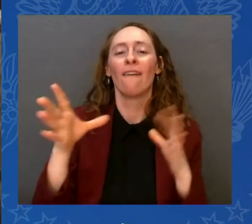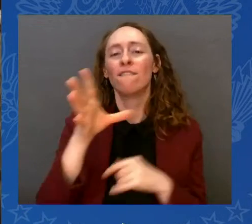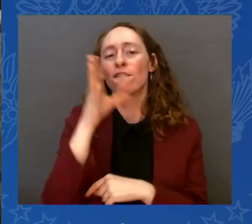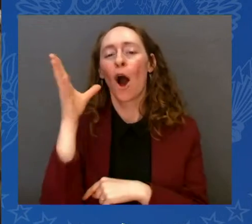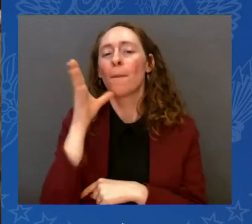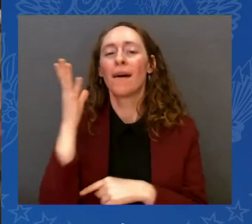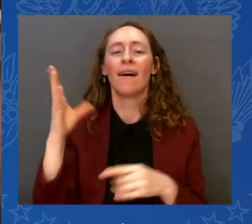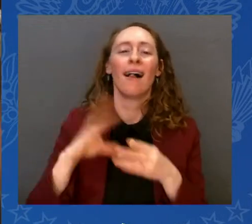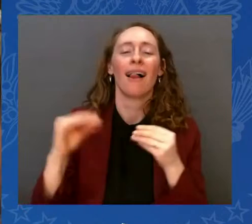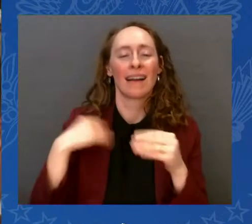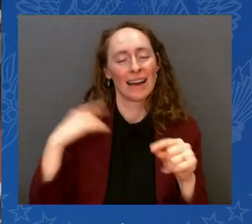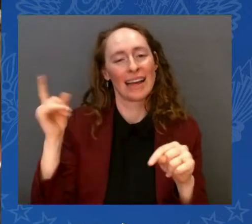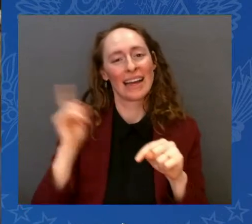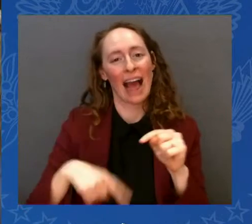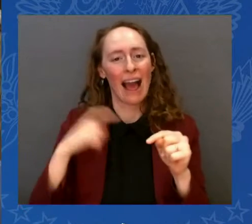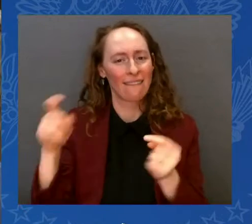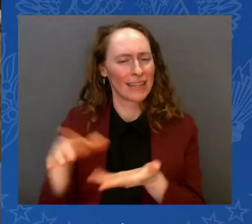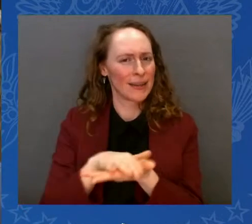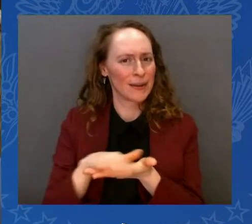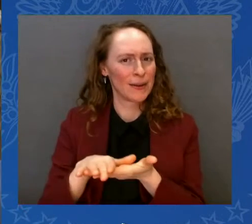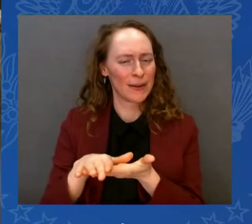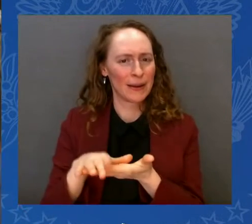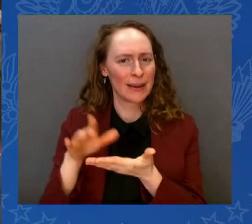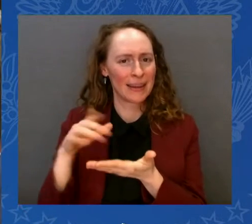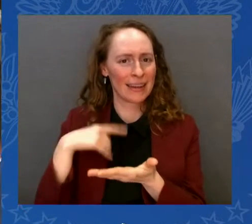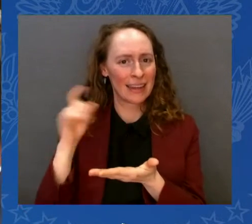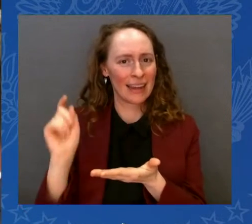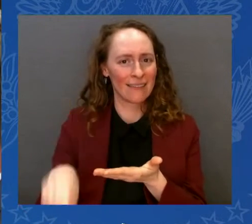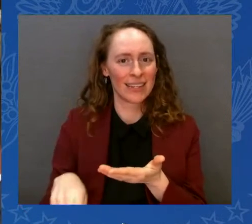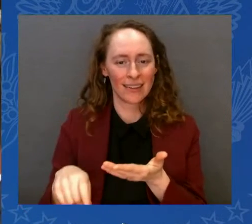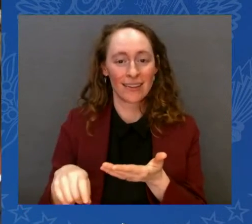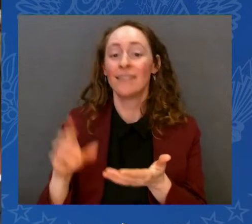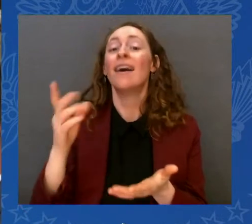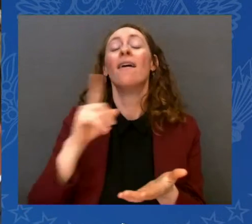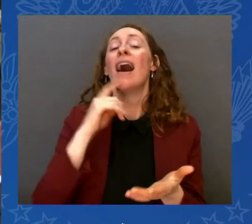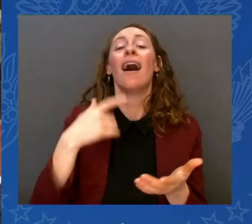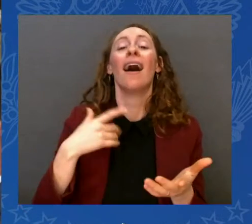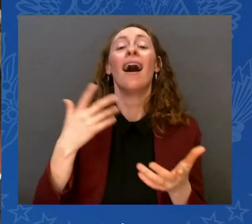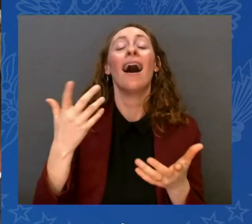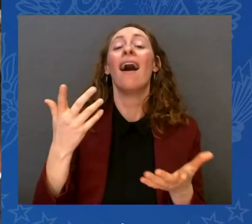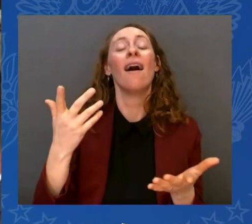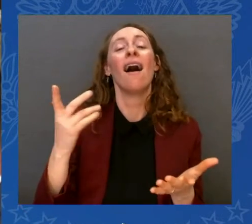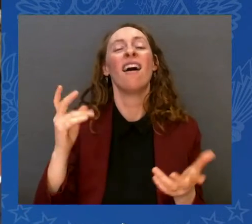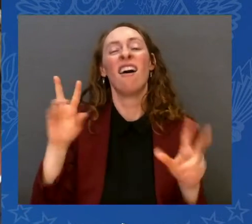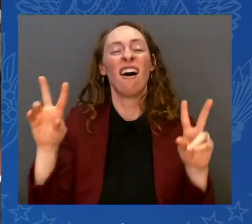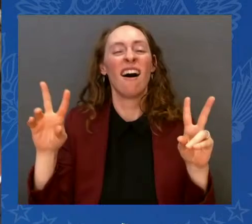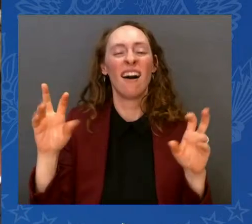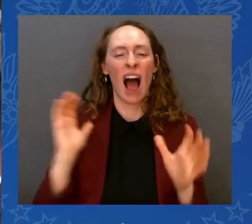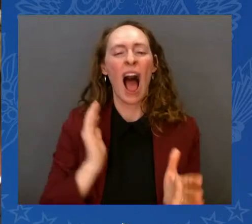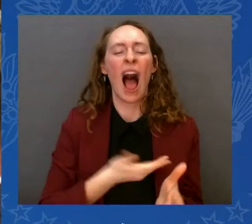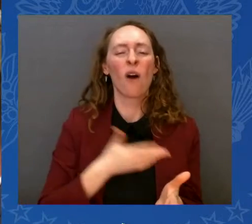as the "hurry the hell up to get stuff done." So, we are partners with you in getting that stuff done,